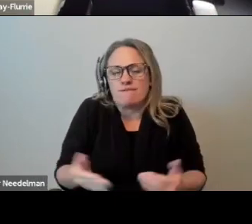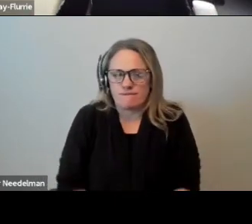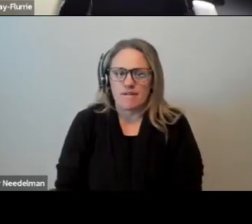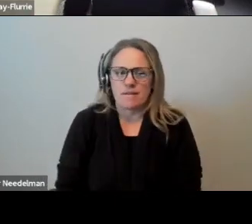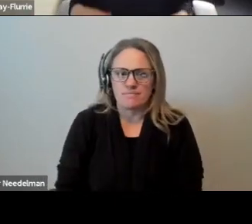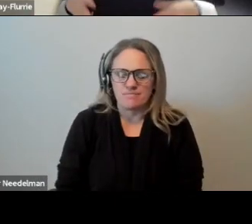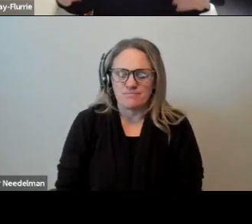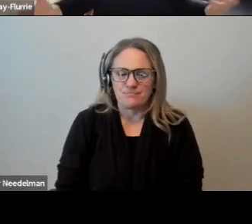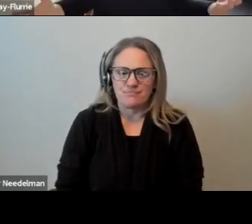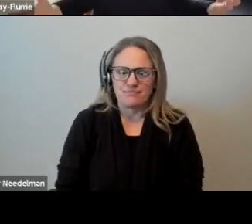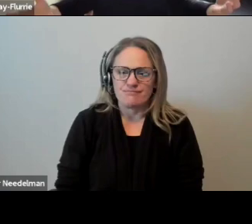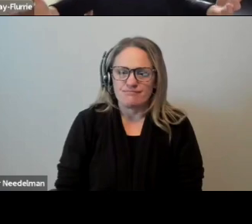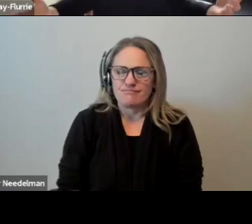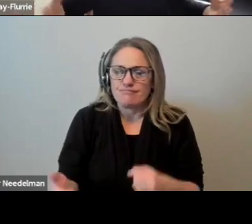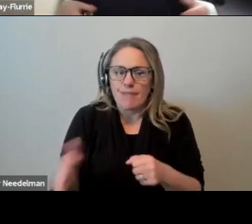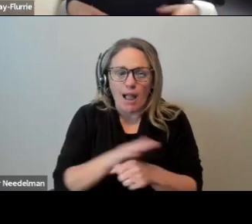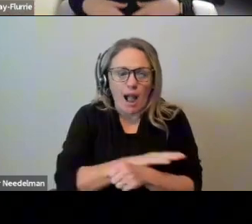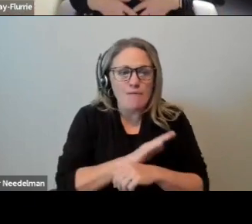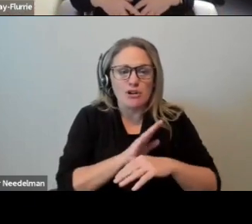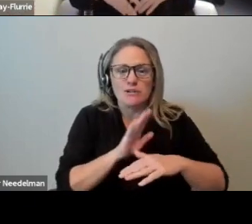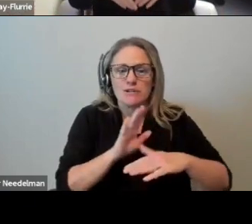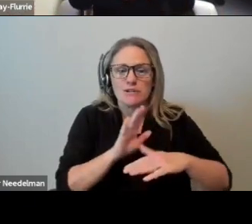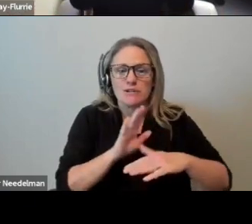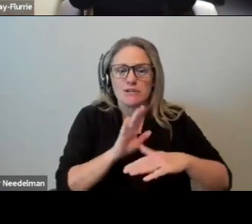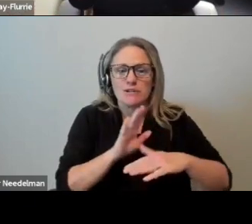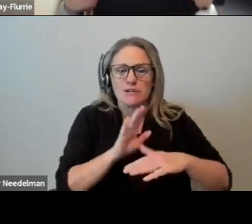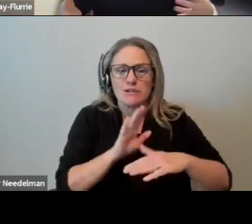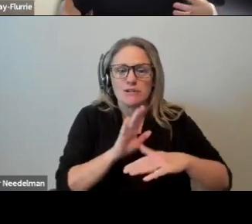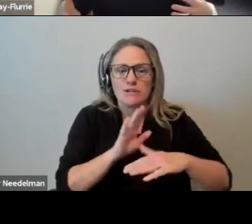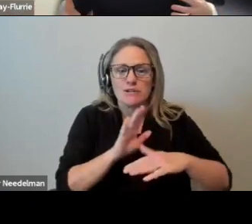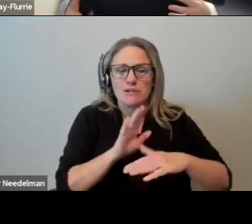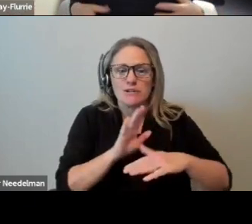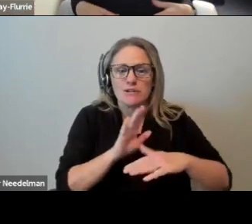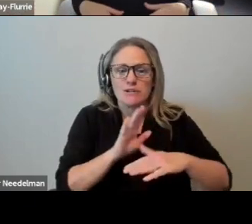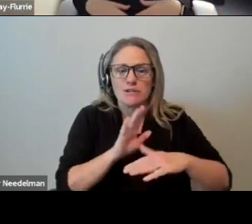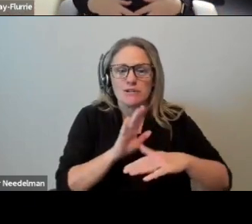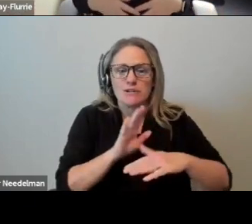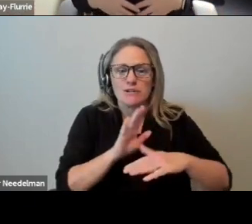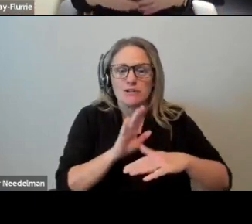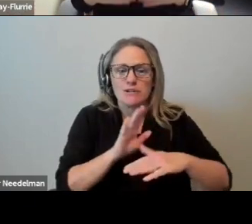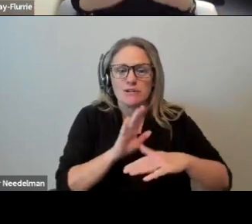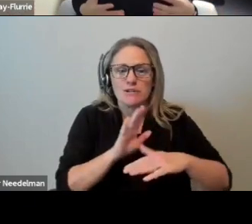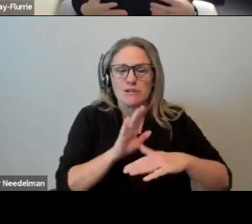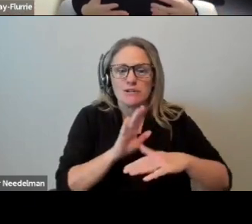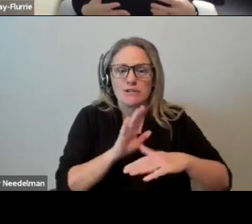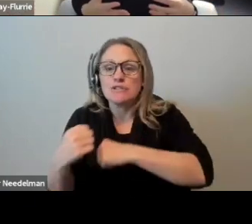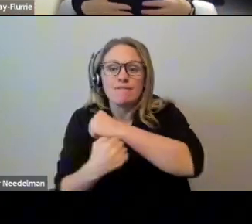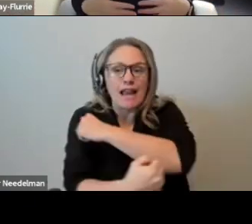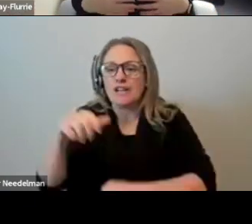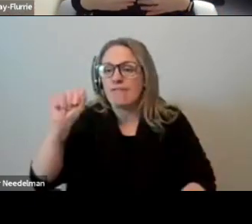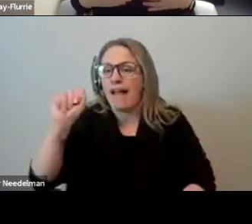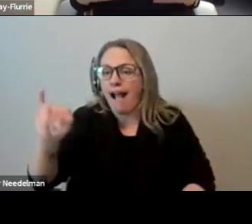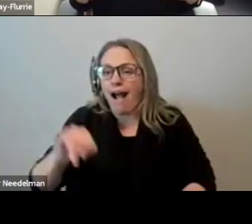and it covers some of the basics that I've walked through. It covers the foundations of AI, all of the different features, how